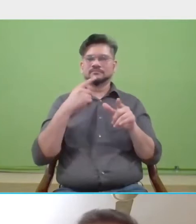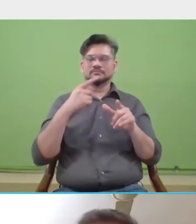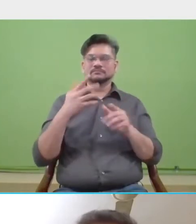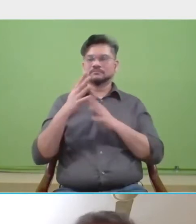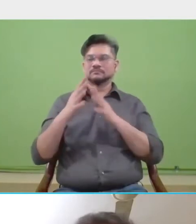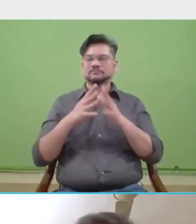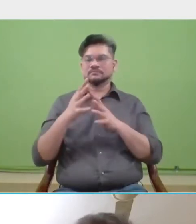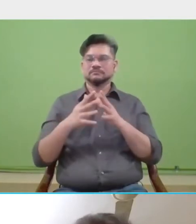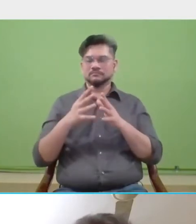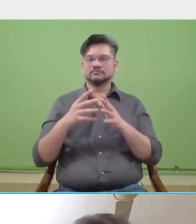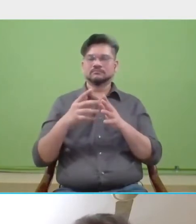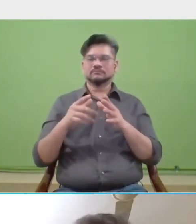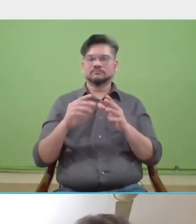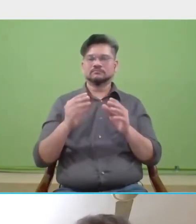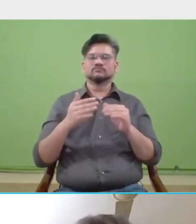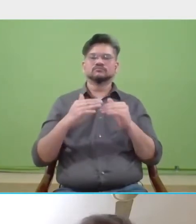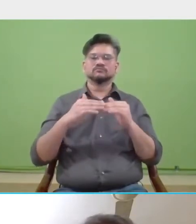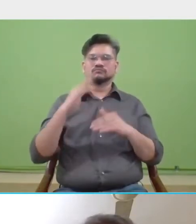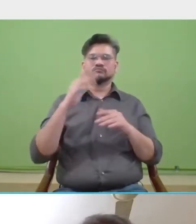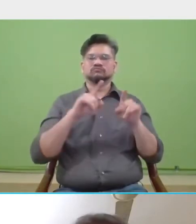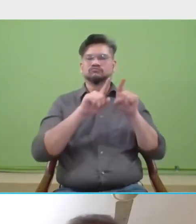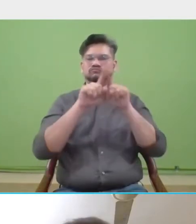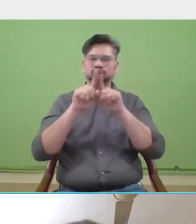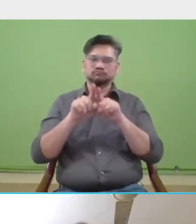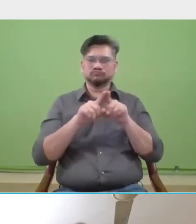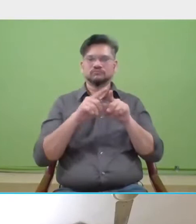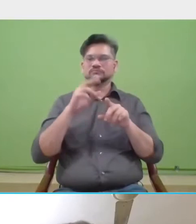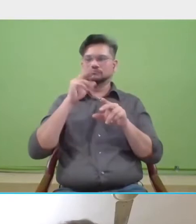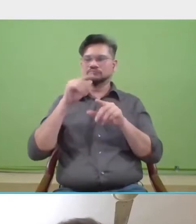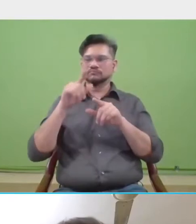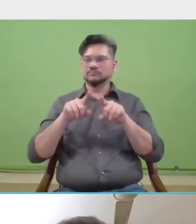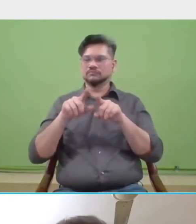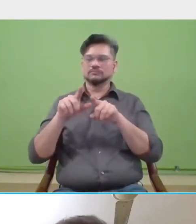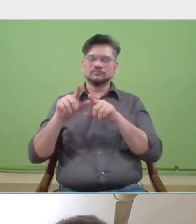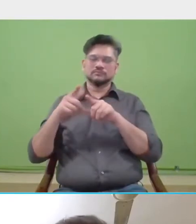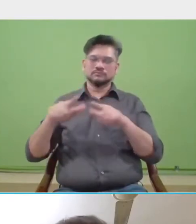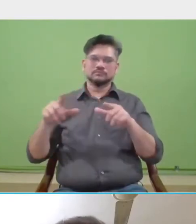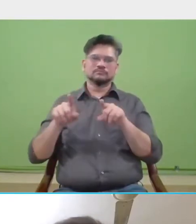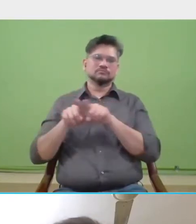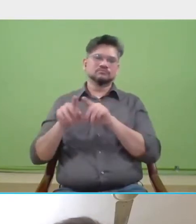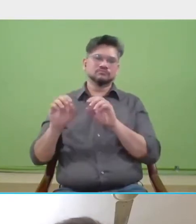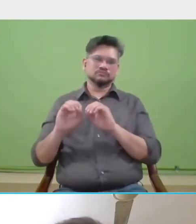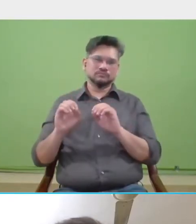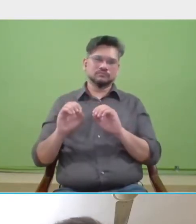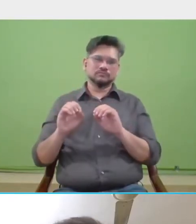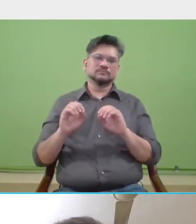one of the stereotypes of sign language and that stereotype emerges from this dominant idea that